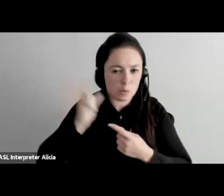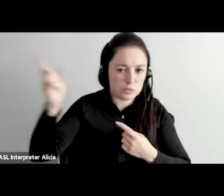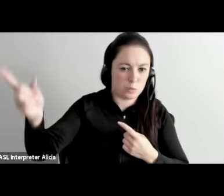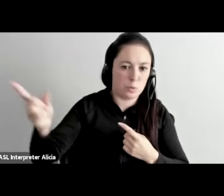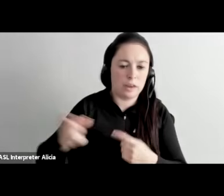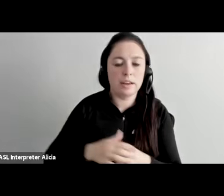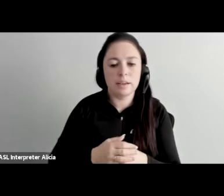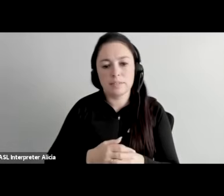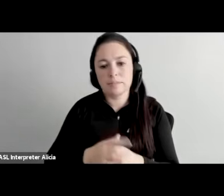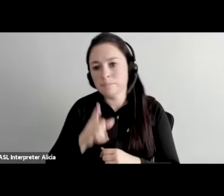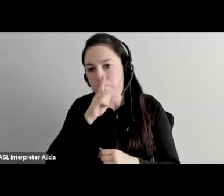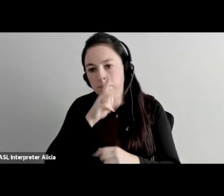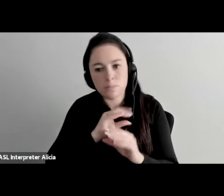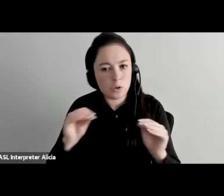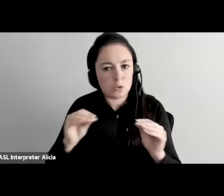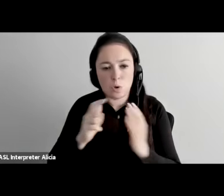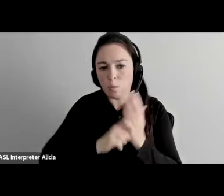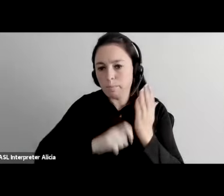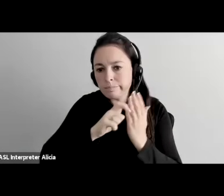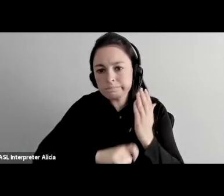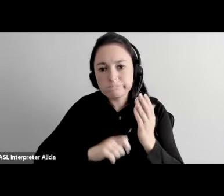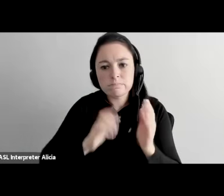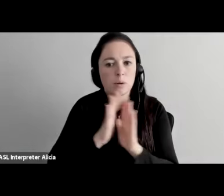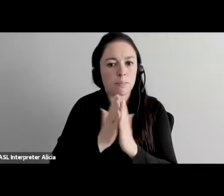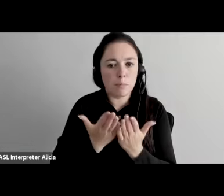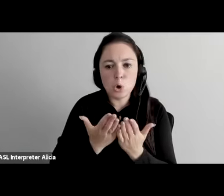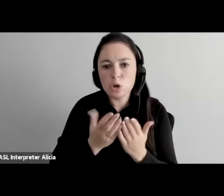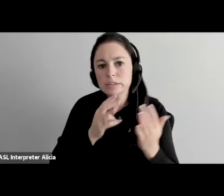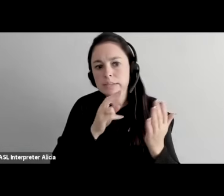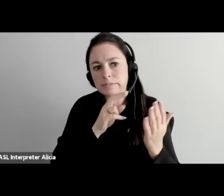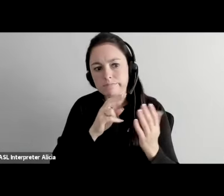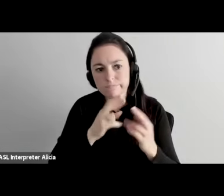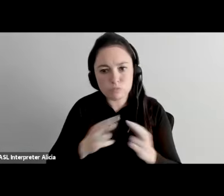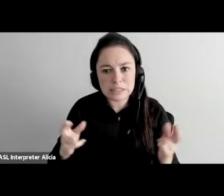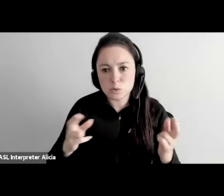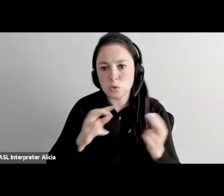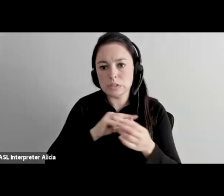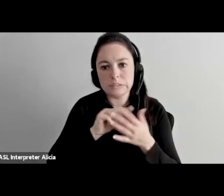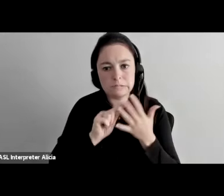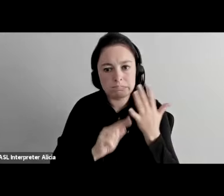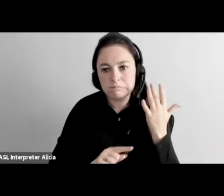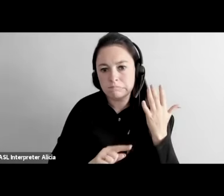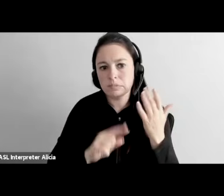and for us meeting us where we are and not just from a medical or deficit model instructing